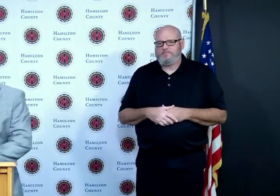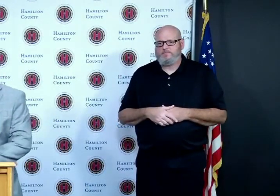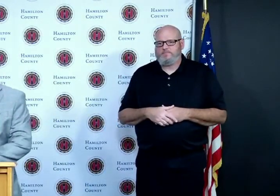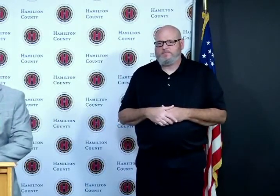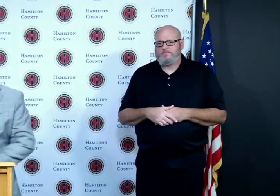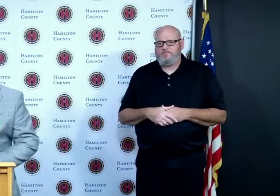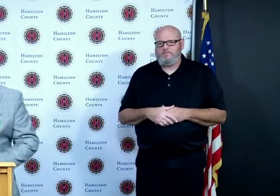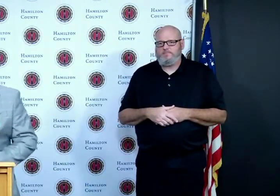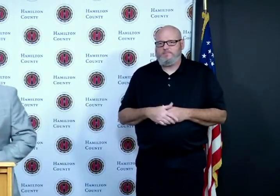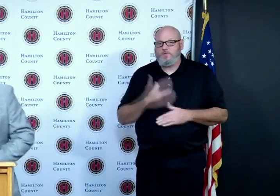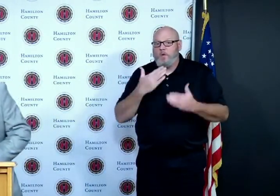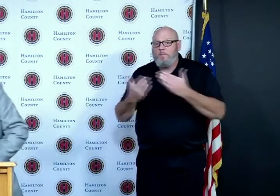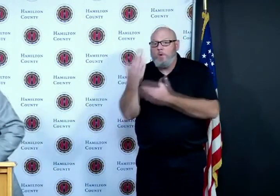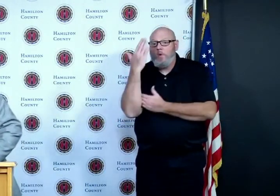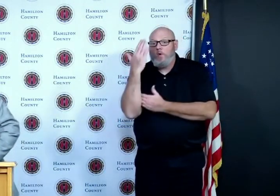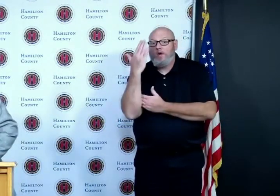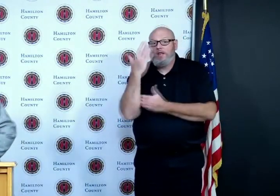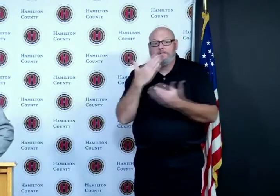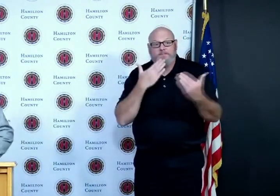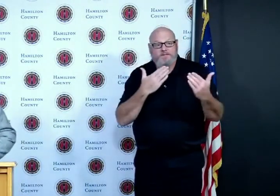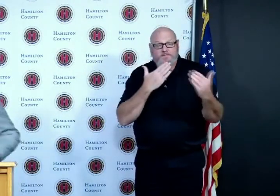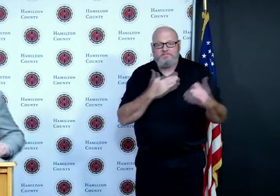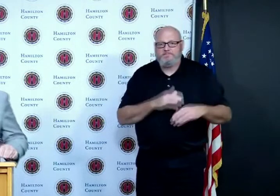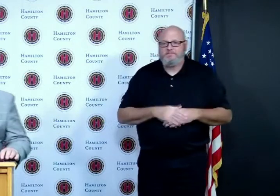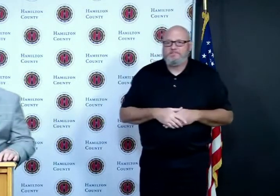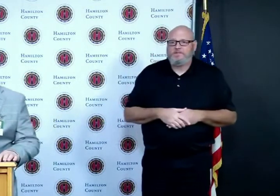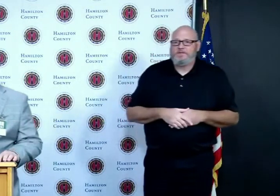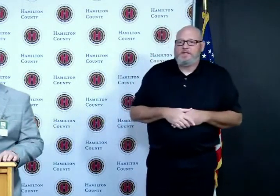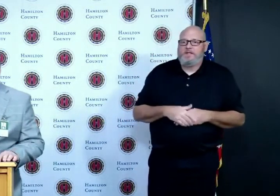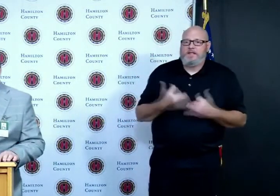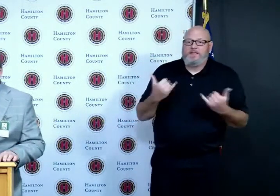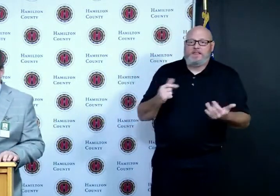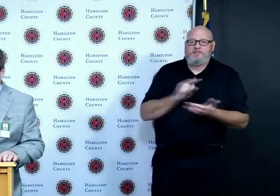good morning and thank you so this week there really has been a lot of trends that